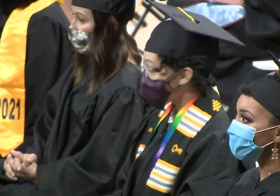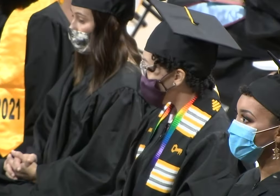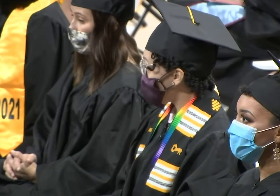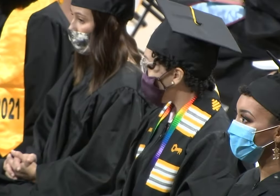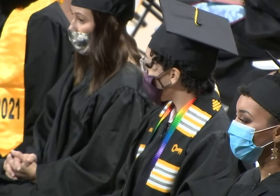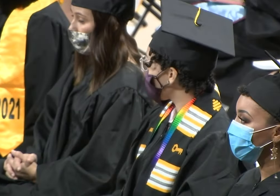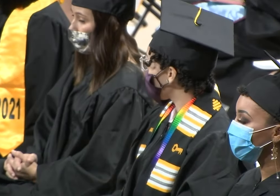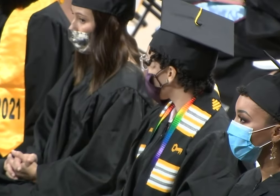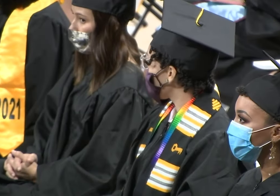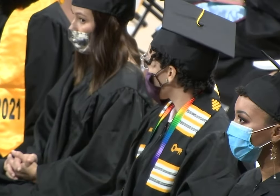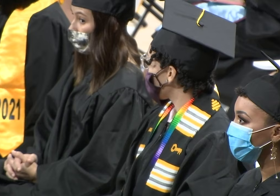To The Top! Thank you.